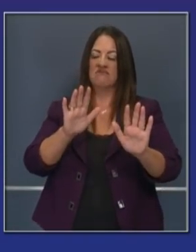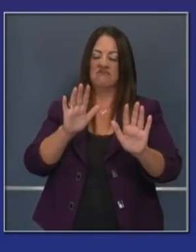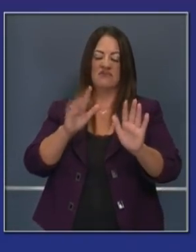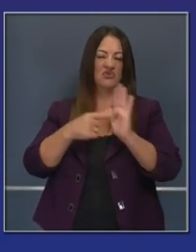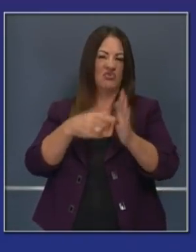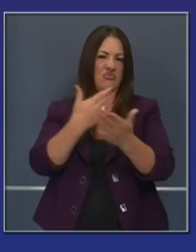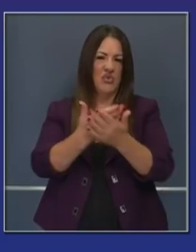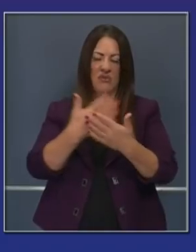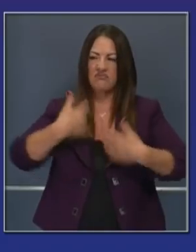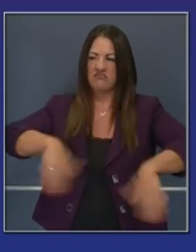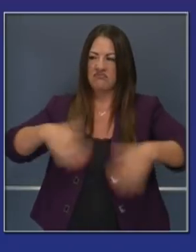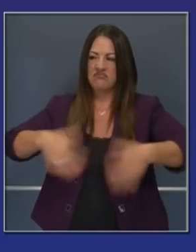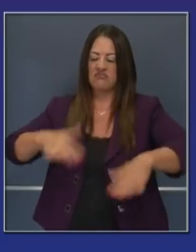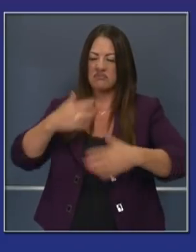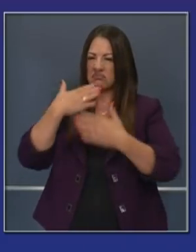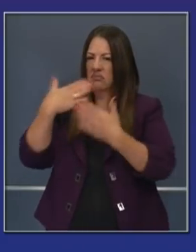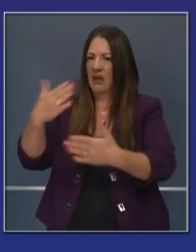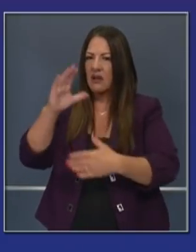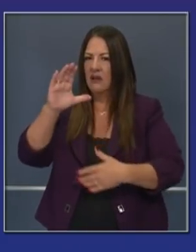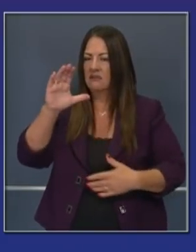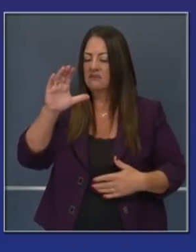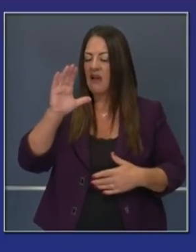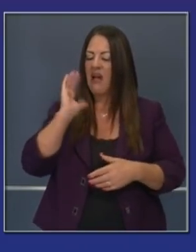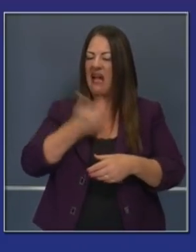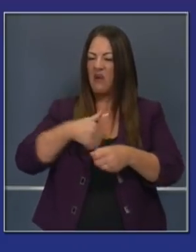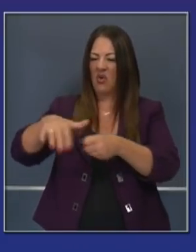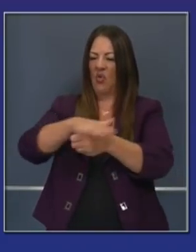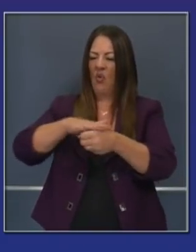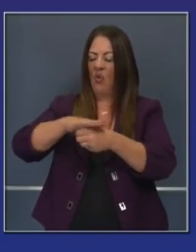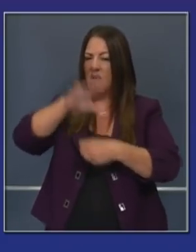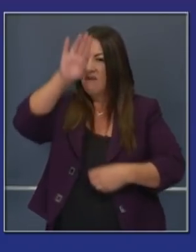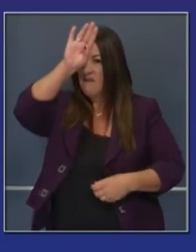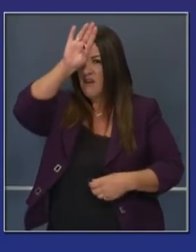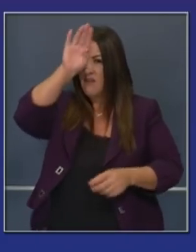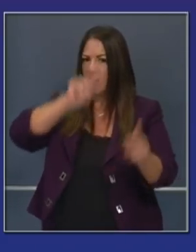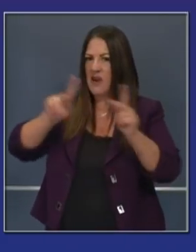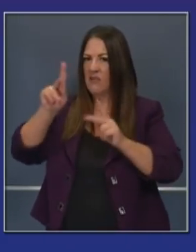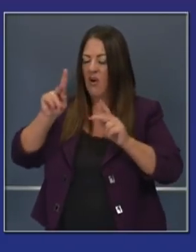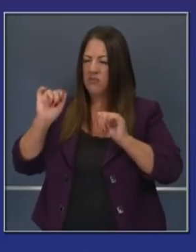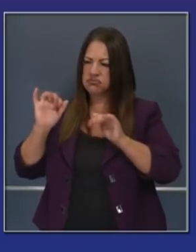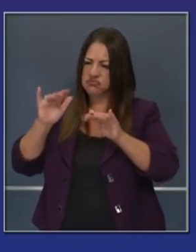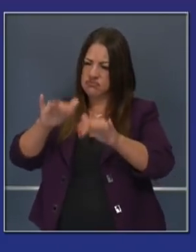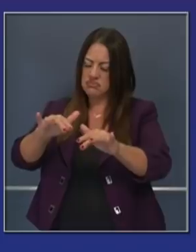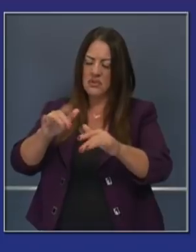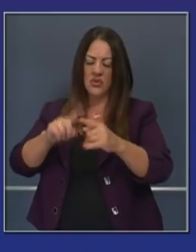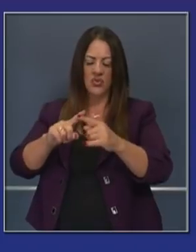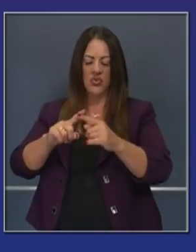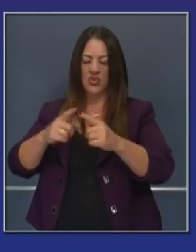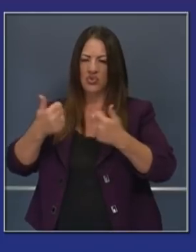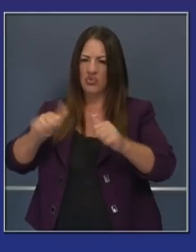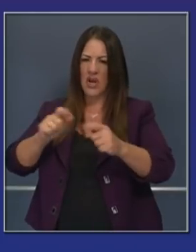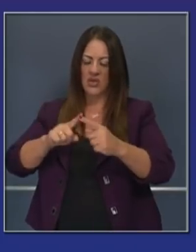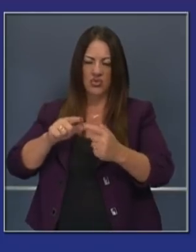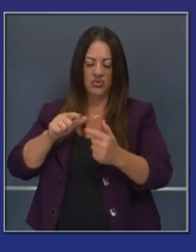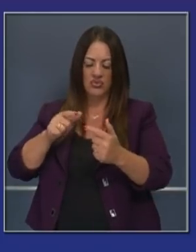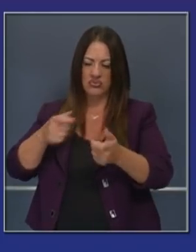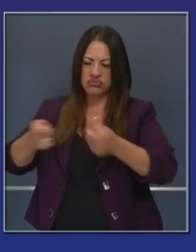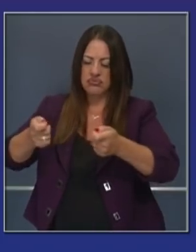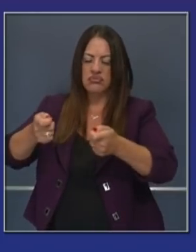YOU WITH THE WIND GUSTS OVER 80 MILES AN HOUR IN AND AROUND THE AREA. TESTMENT TO THE EXTRAORDINARY